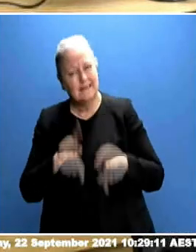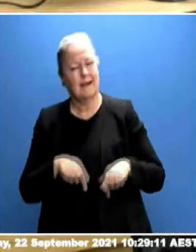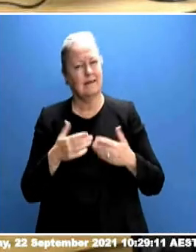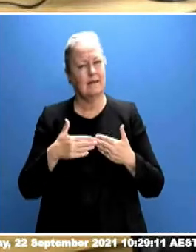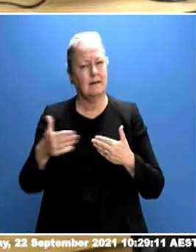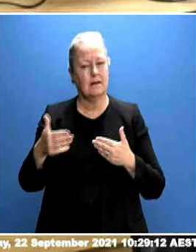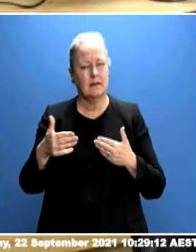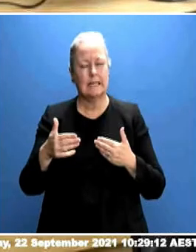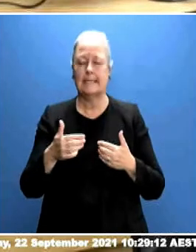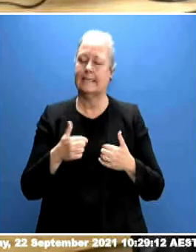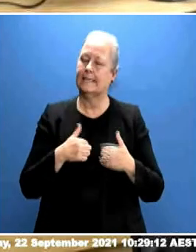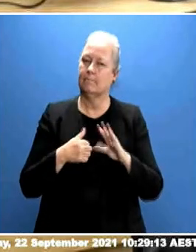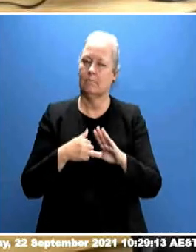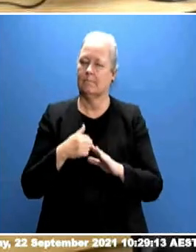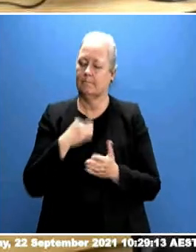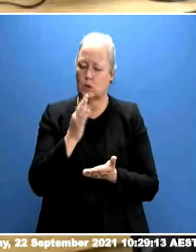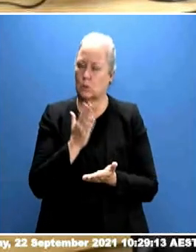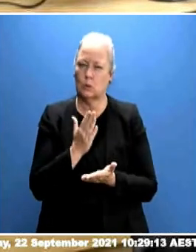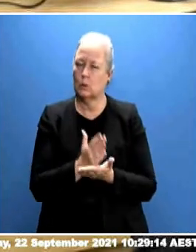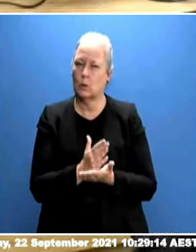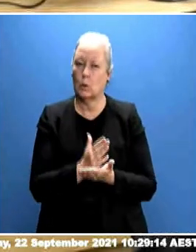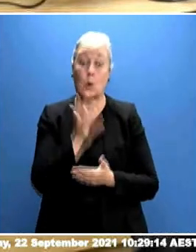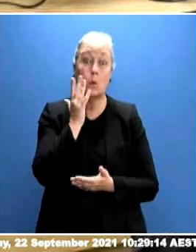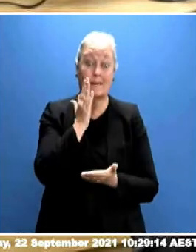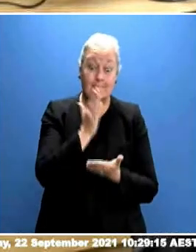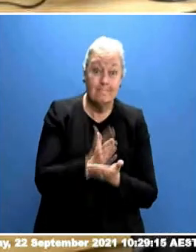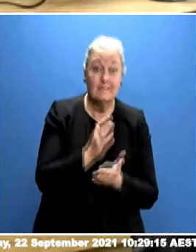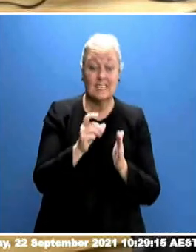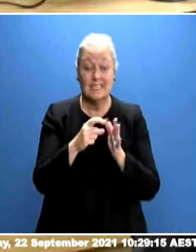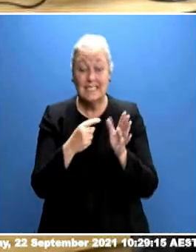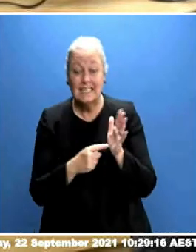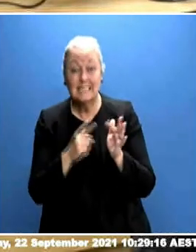Sorry, I'm not exactly sure of the exact date. That's okay.